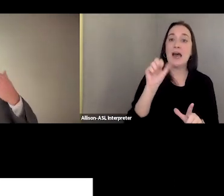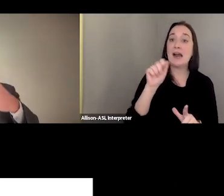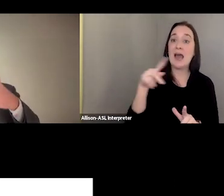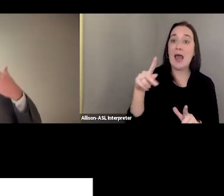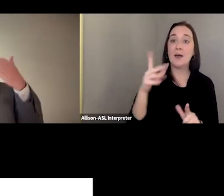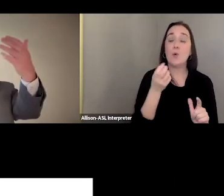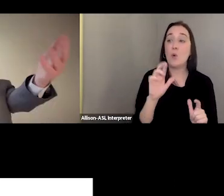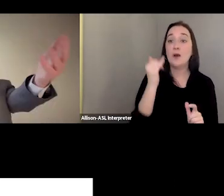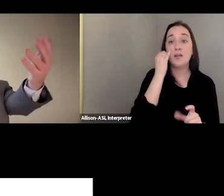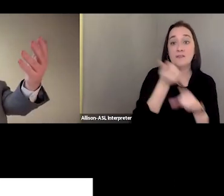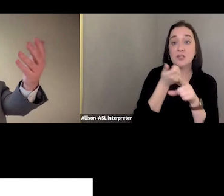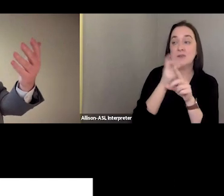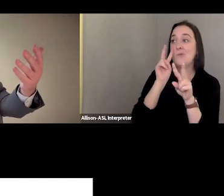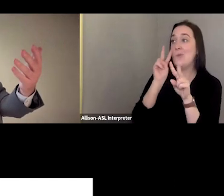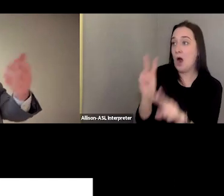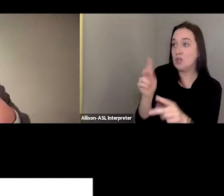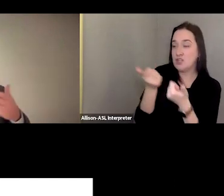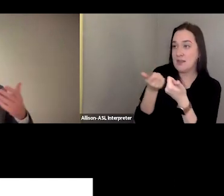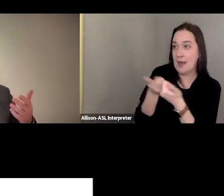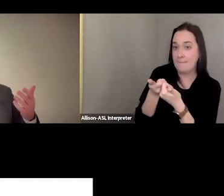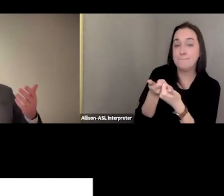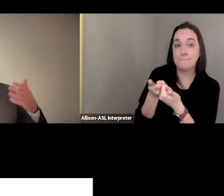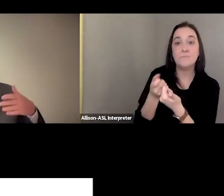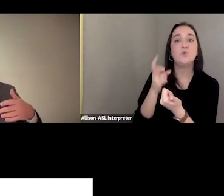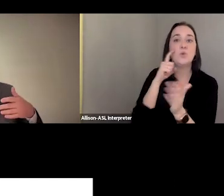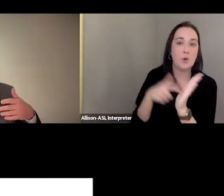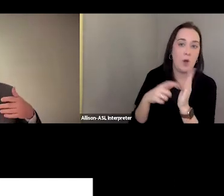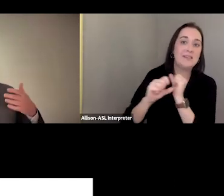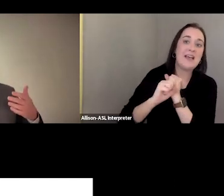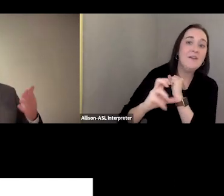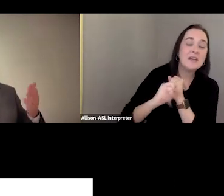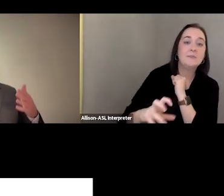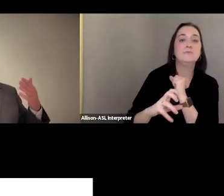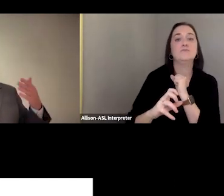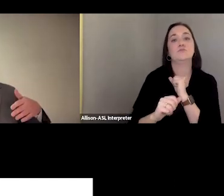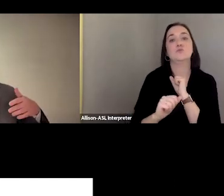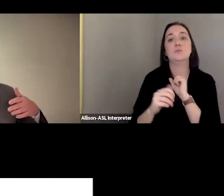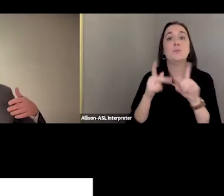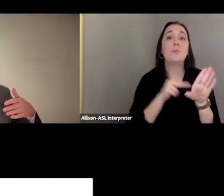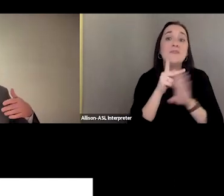you are more likely to see the top two AR ads. You will see professional players talking about a particular app